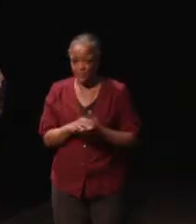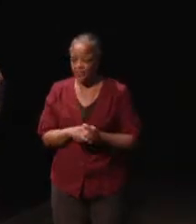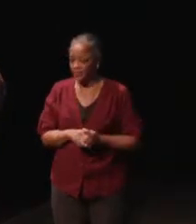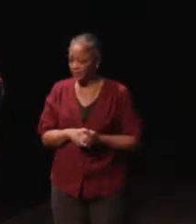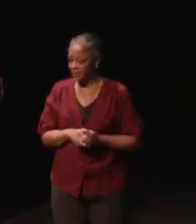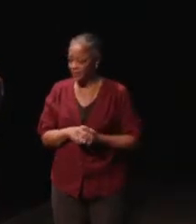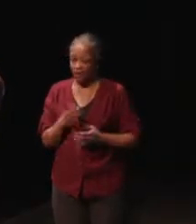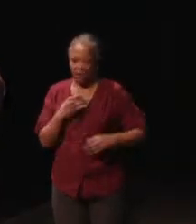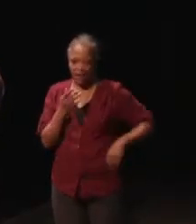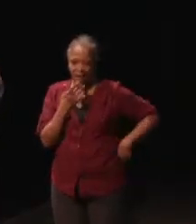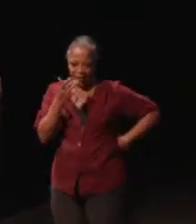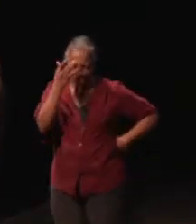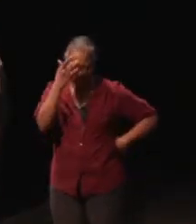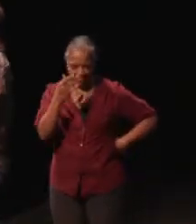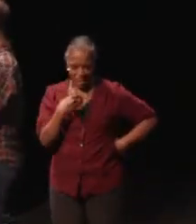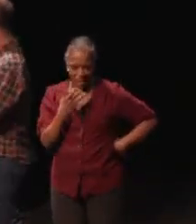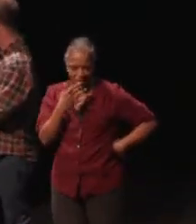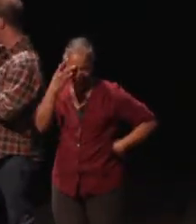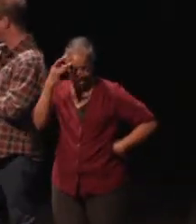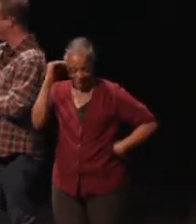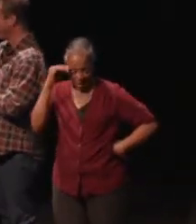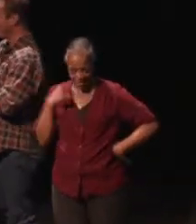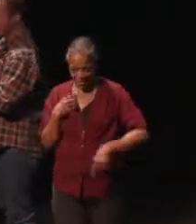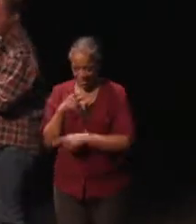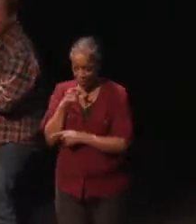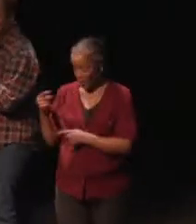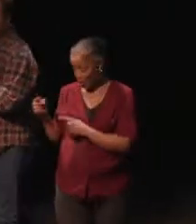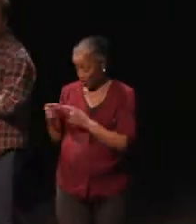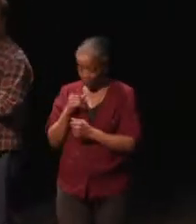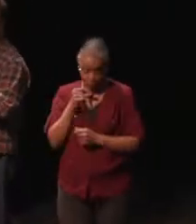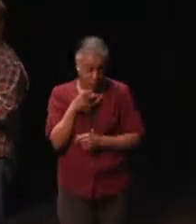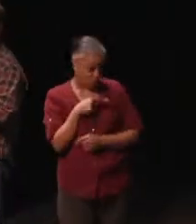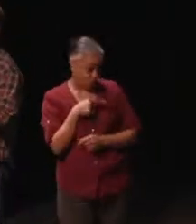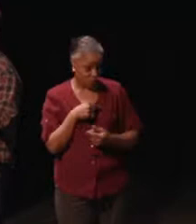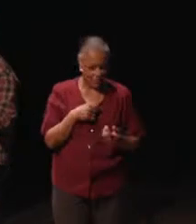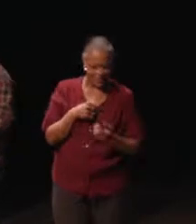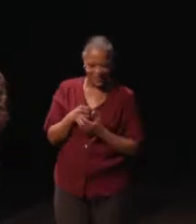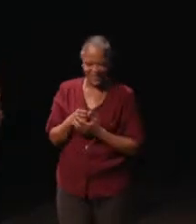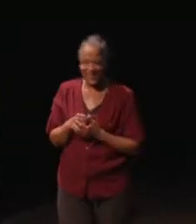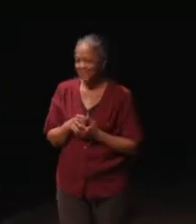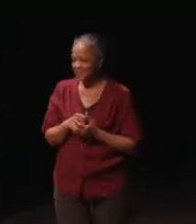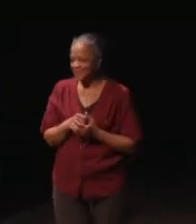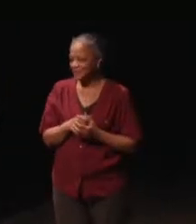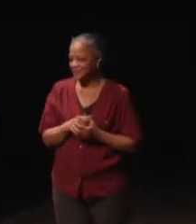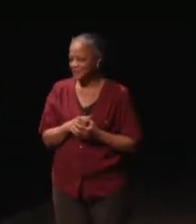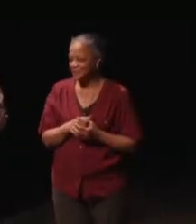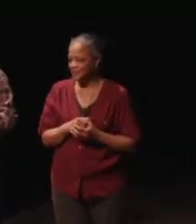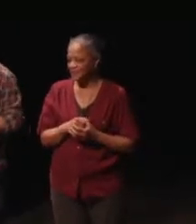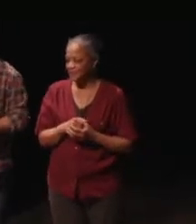So who are we? Handsome, yes. Kevin?